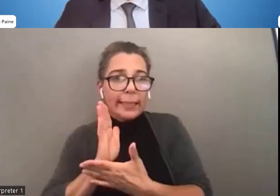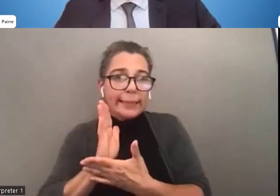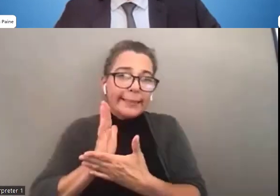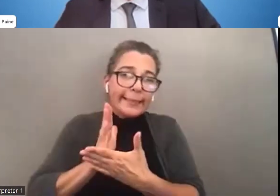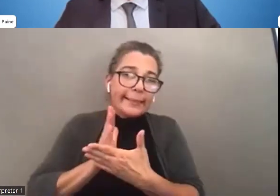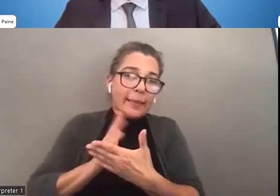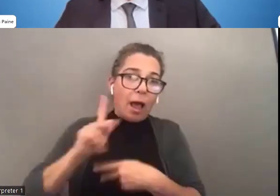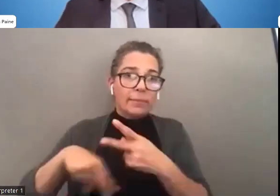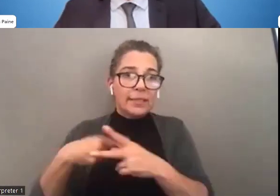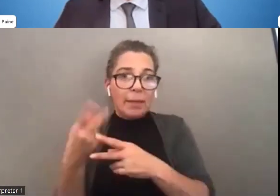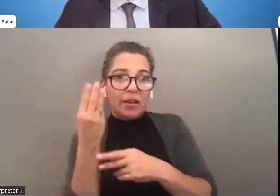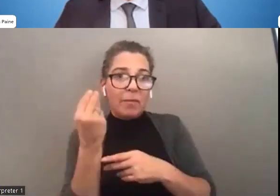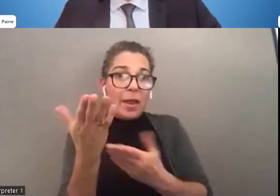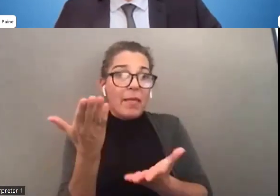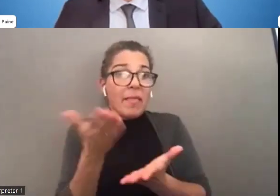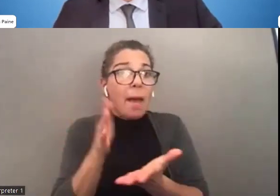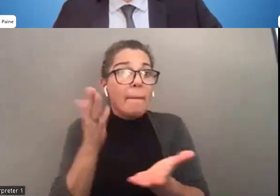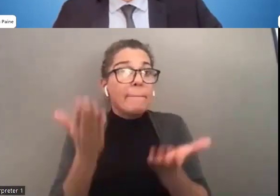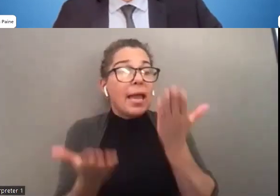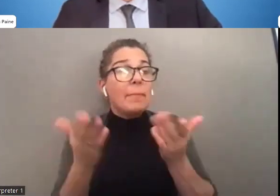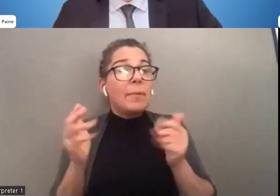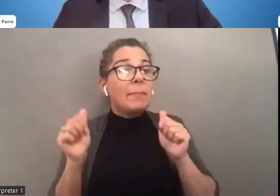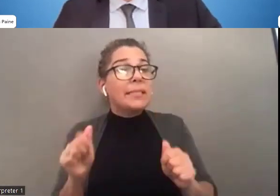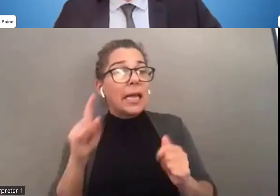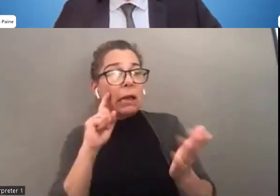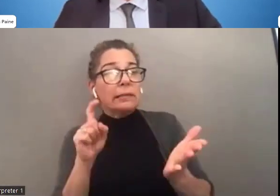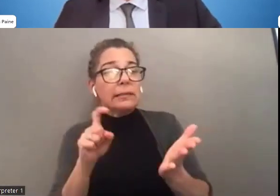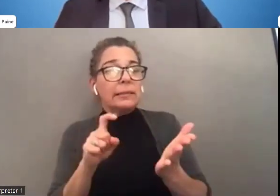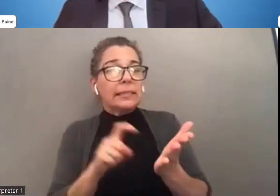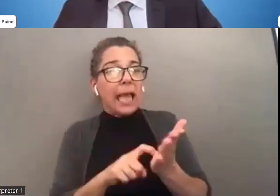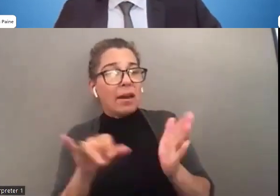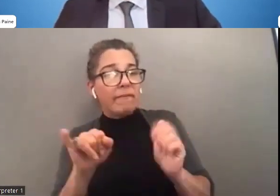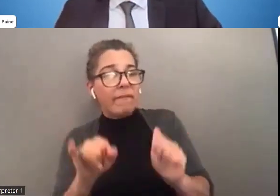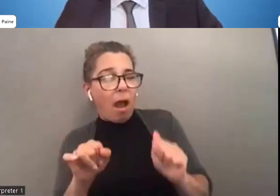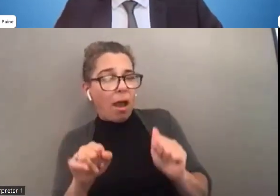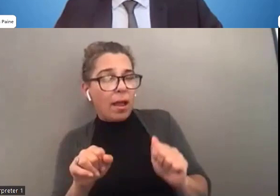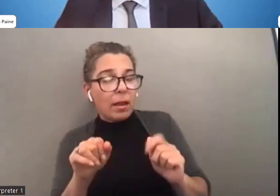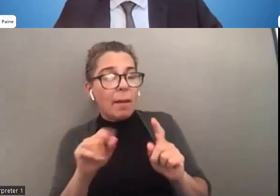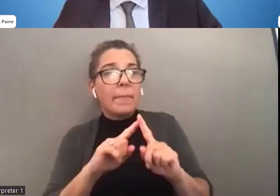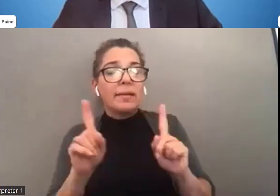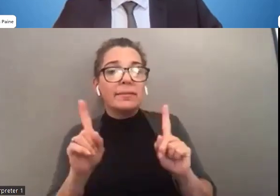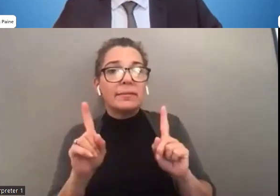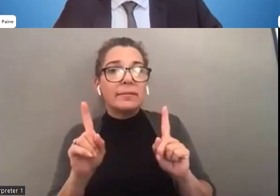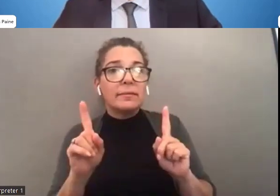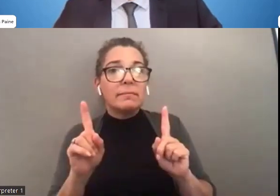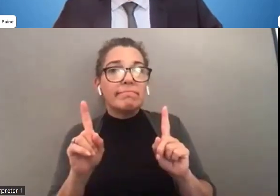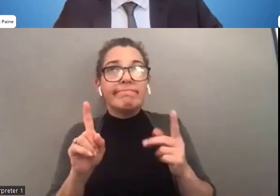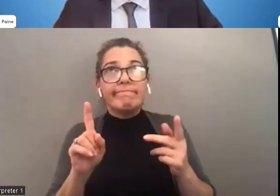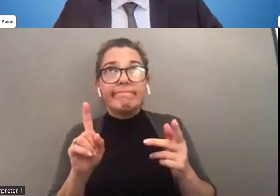that may be, you know, potentially identifiable. But I think the two sort of, you know, key considerations